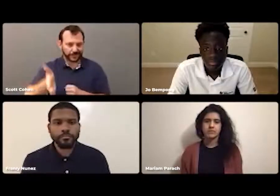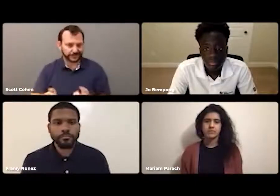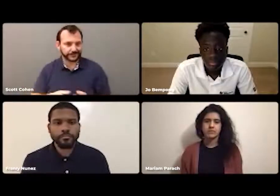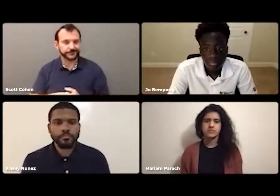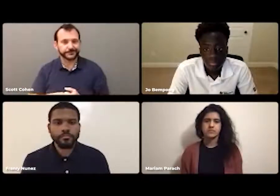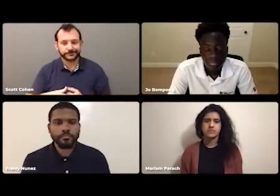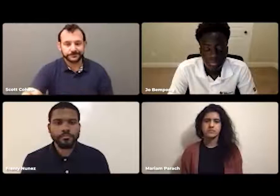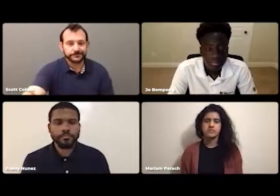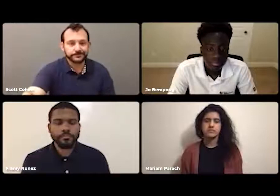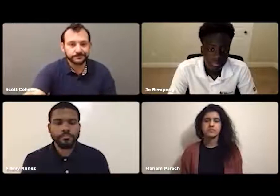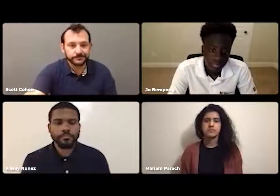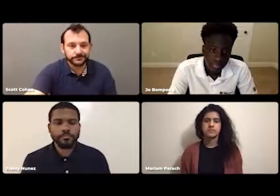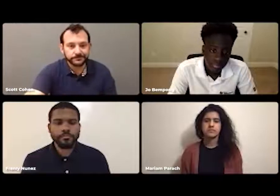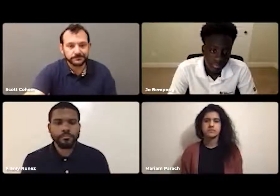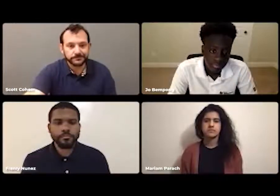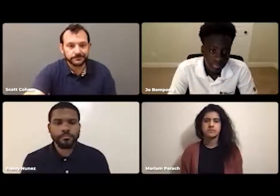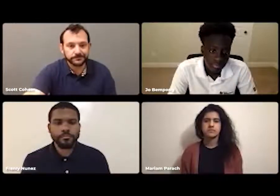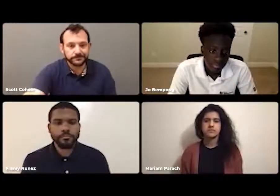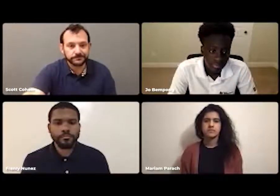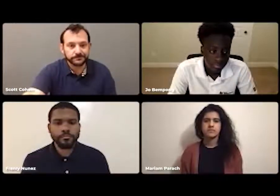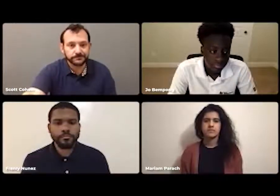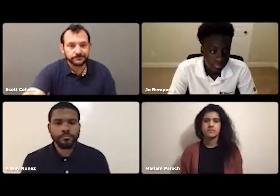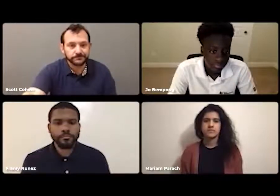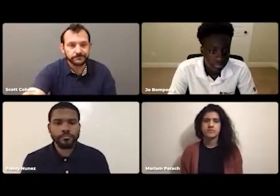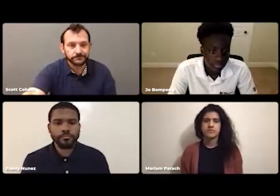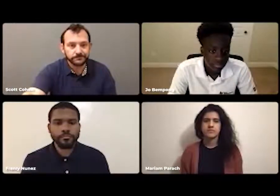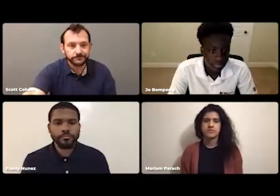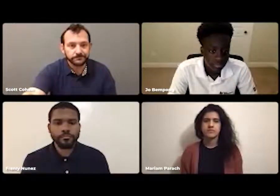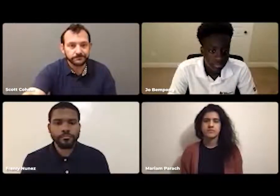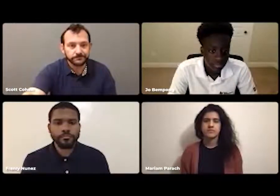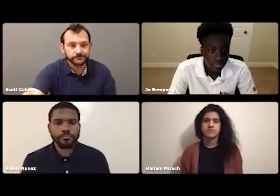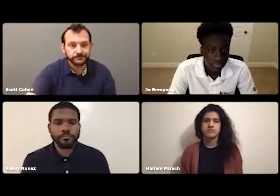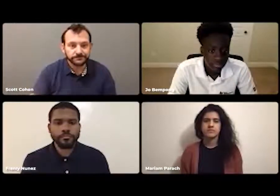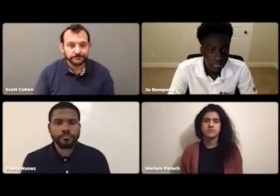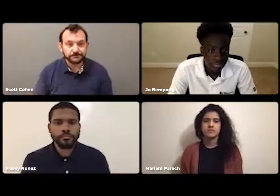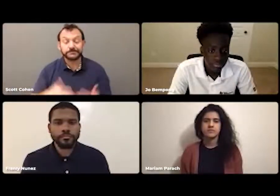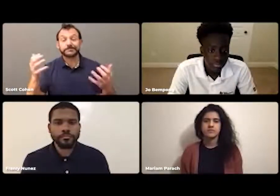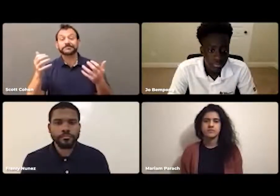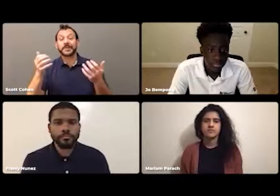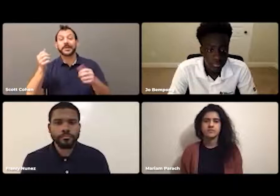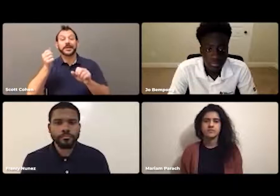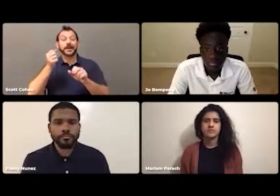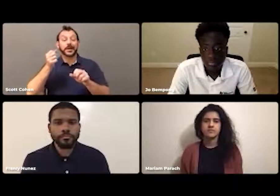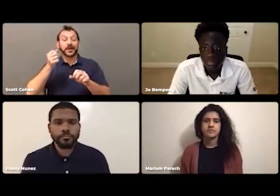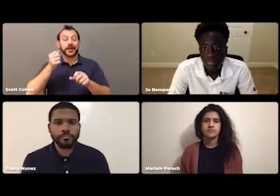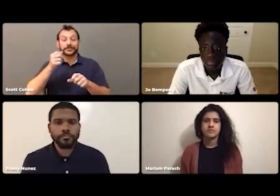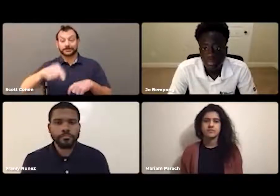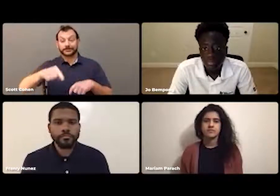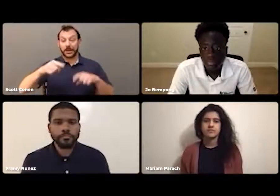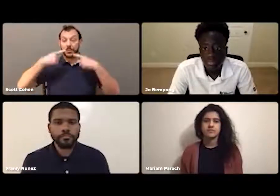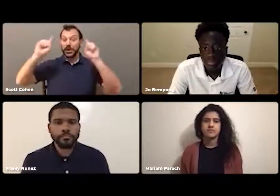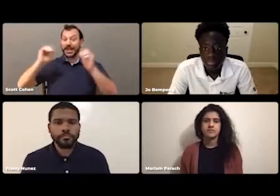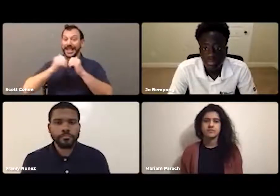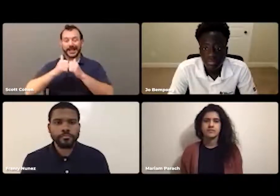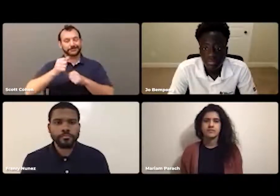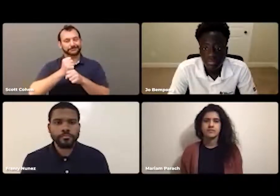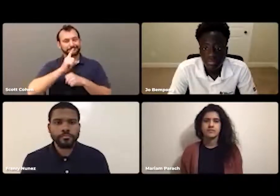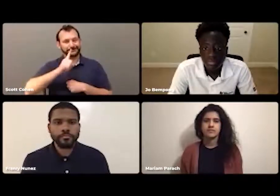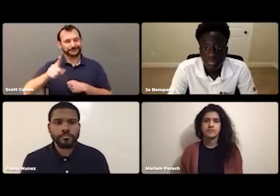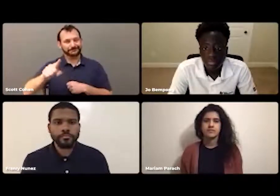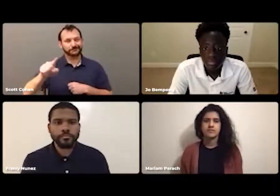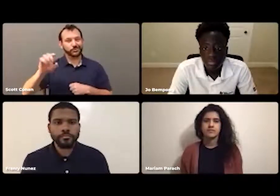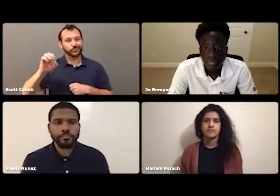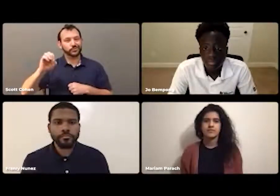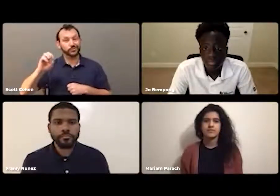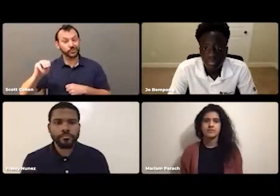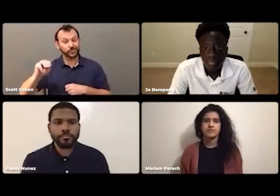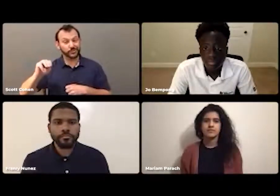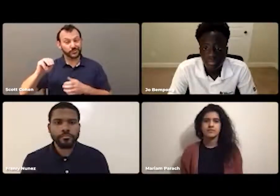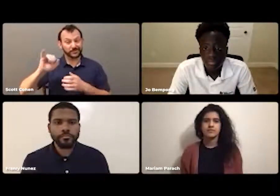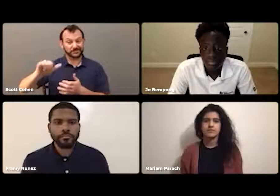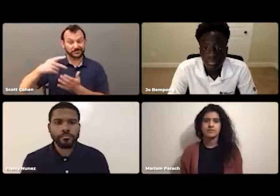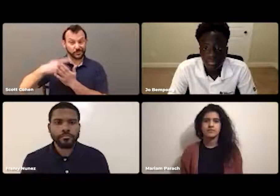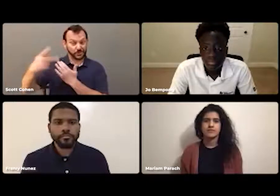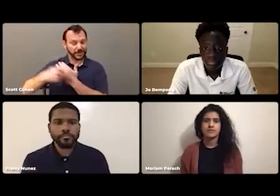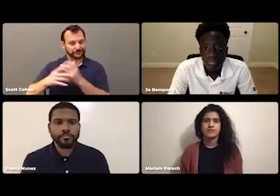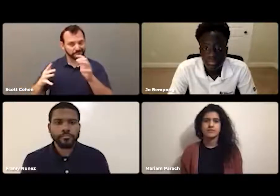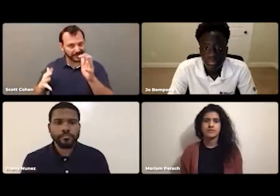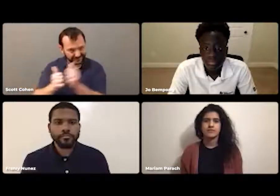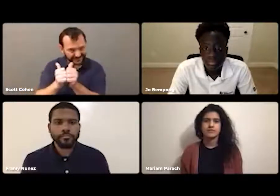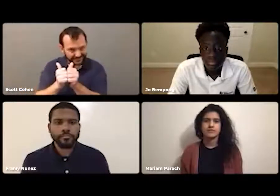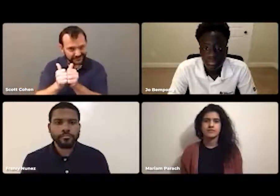CSD Learns has a support team here ready to attend to your tech needs tonight.